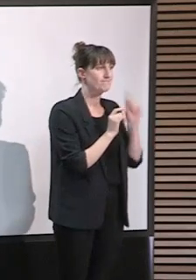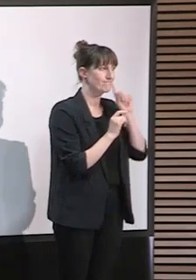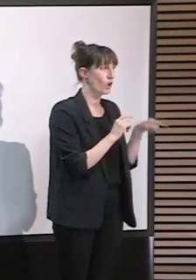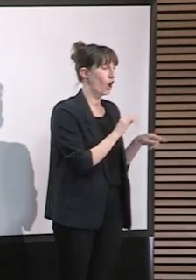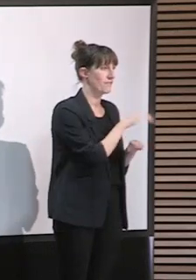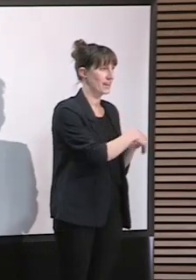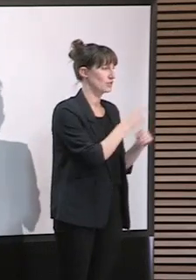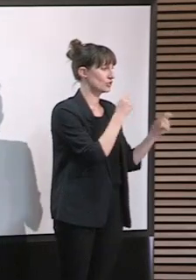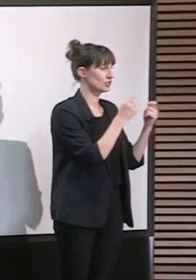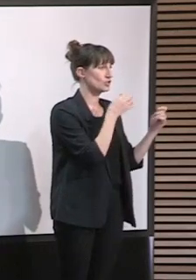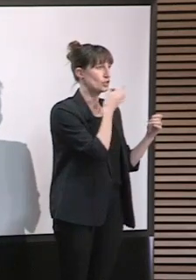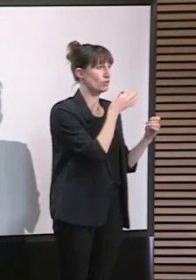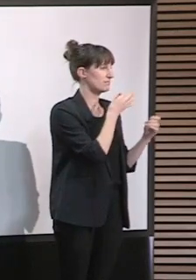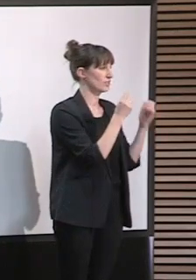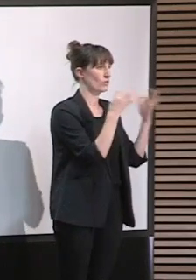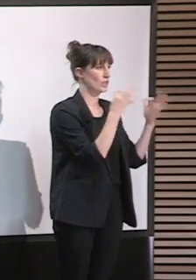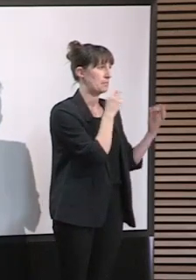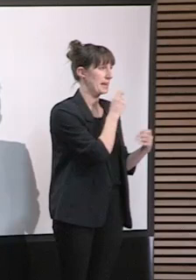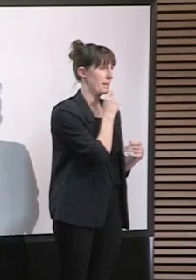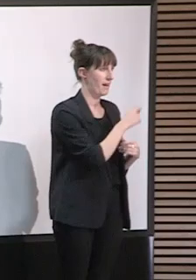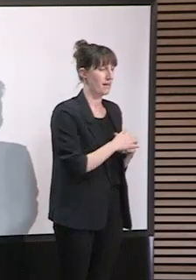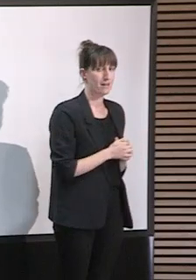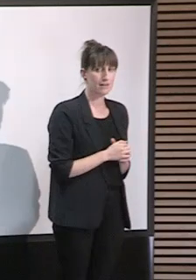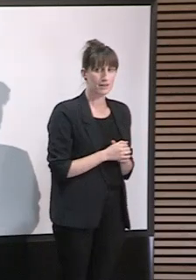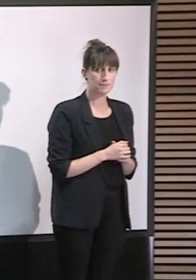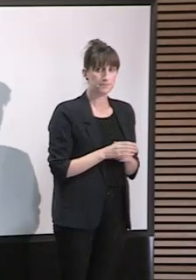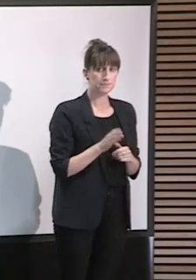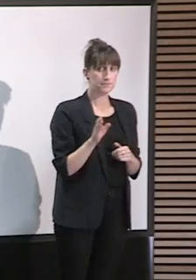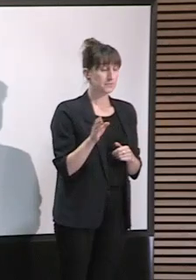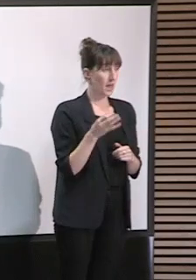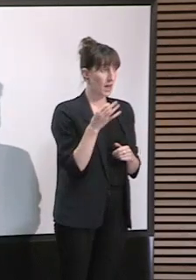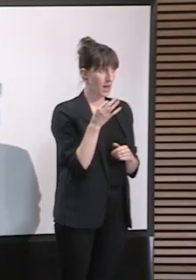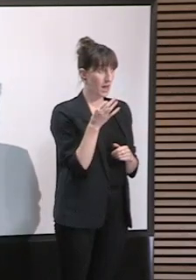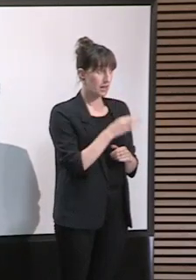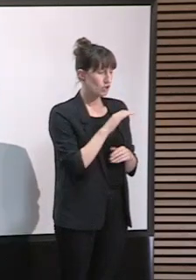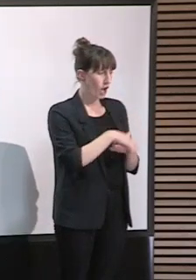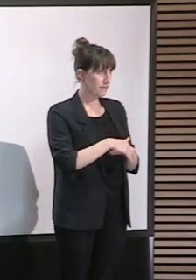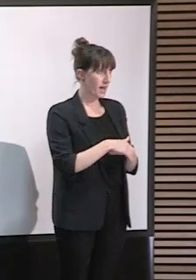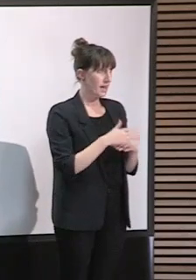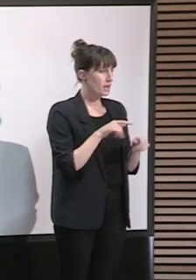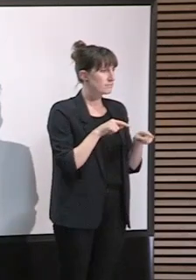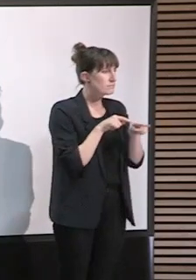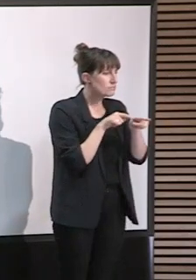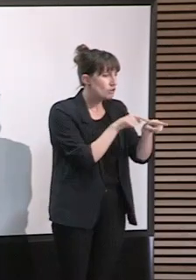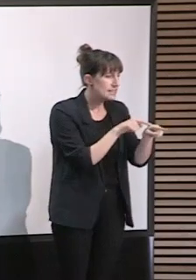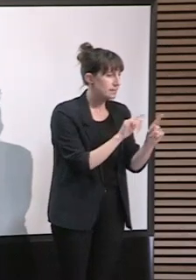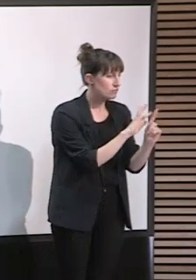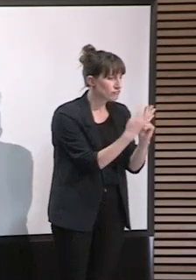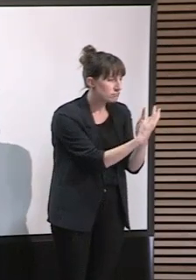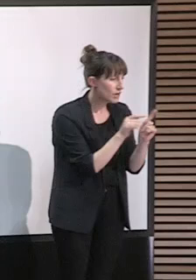carefully. That's the source of truth we work to rather than the reportings we see on social media.